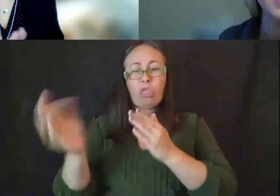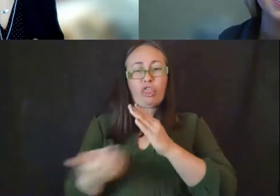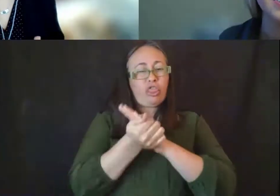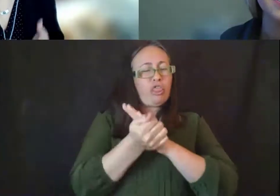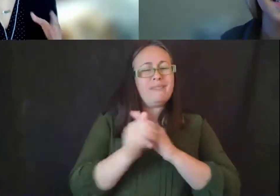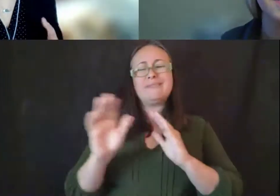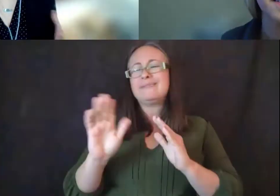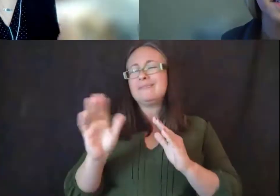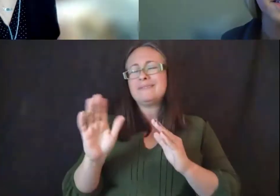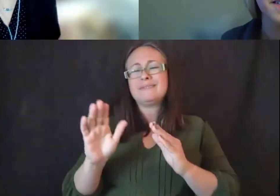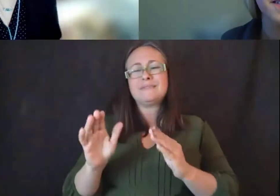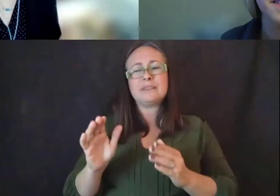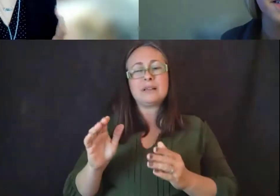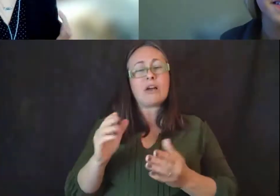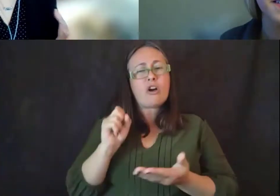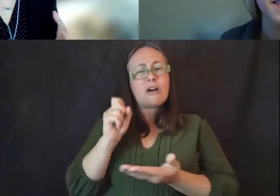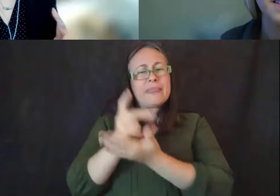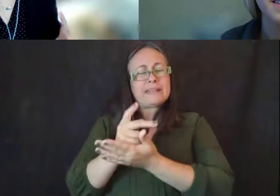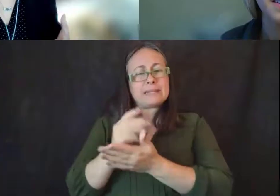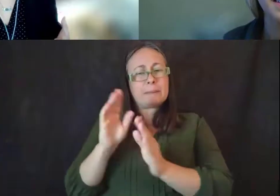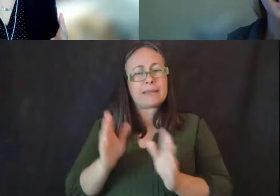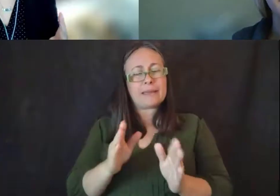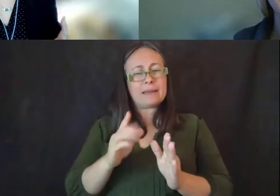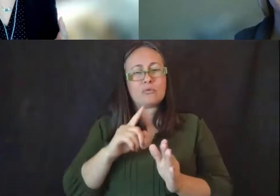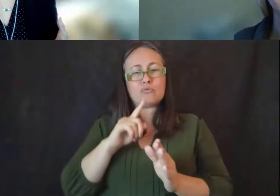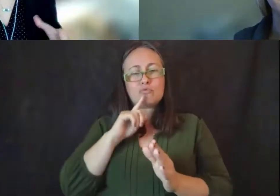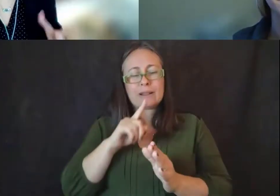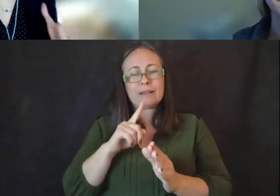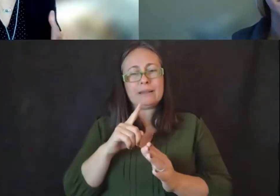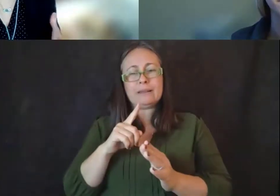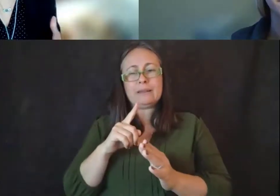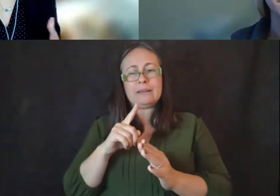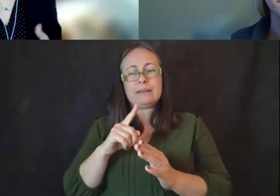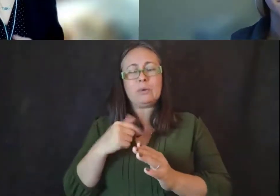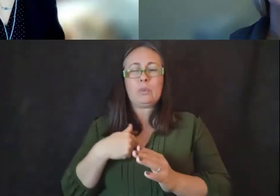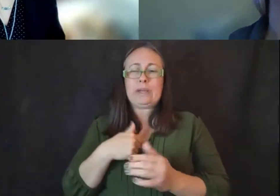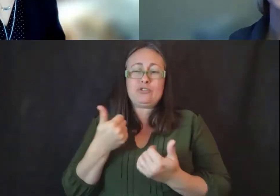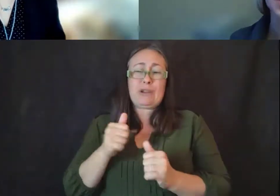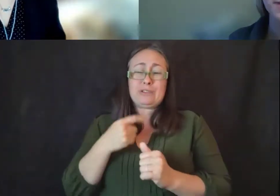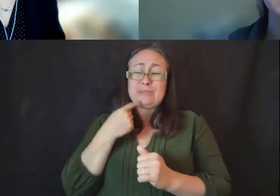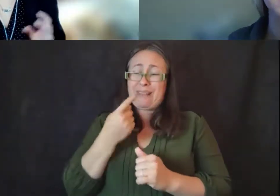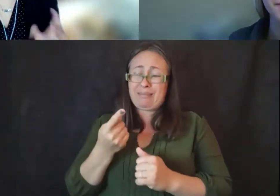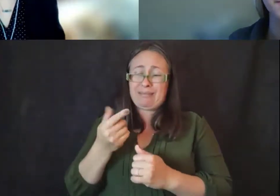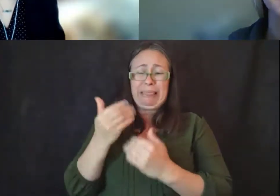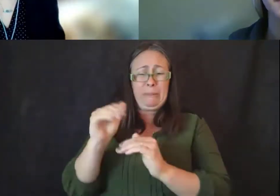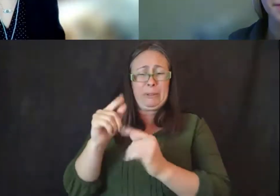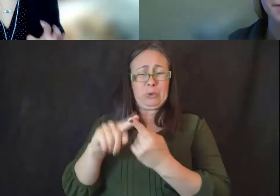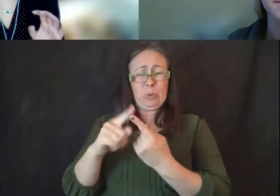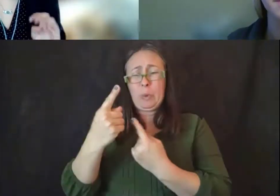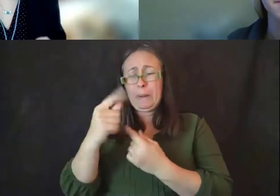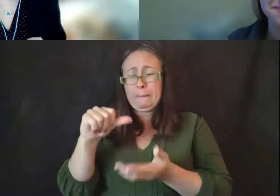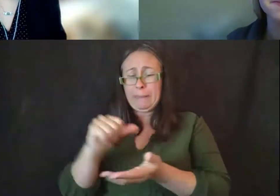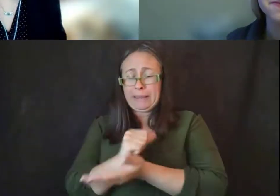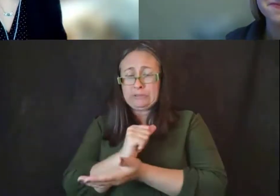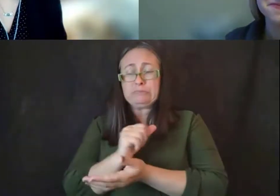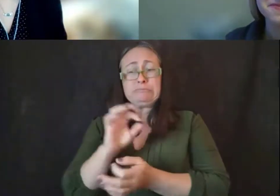because, really, the authentication plan, we say, "Try to limit it to one page." So if you can do that, that's ideal.